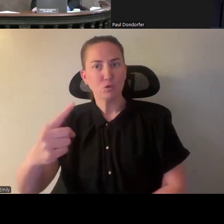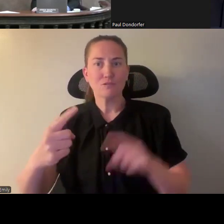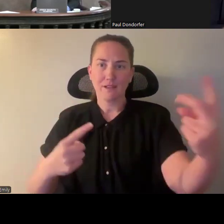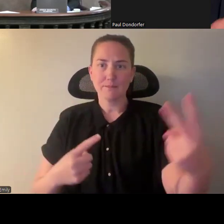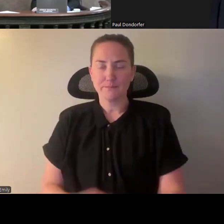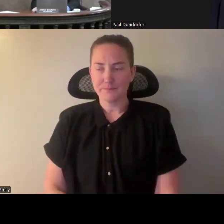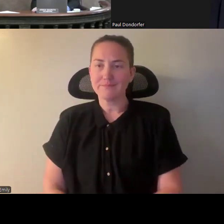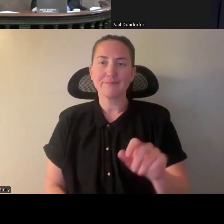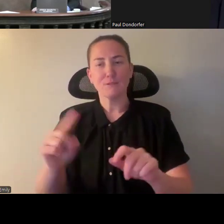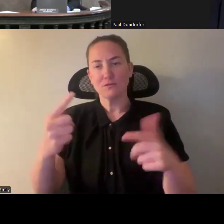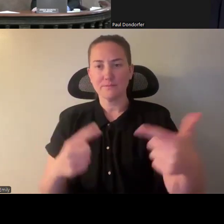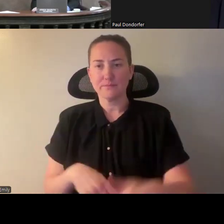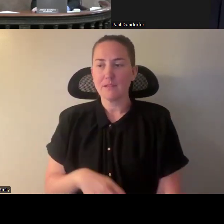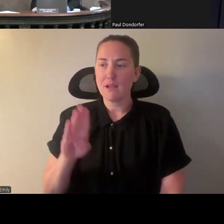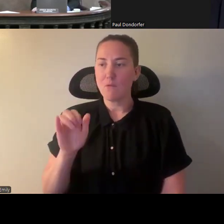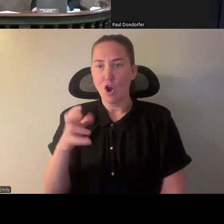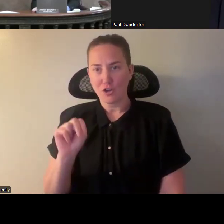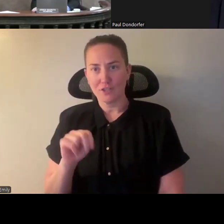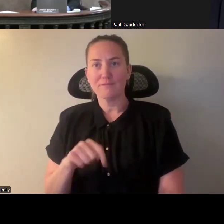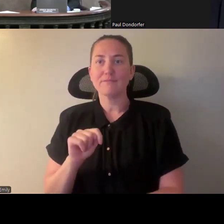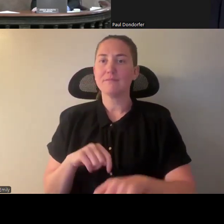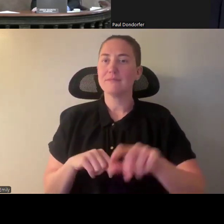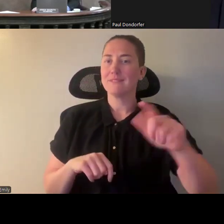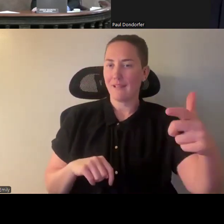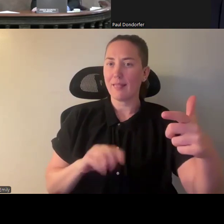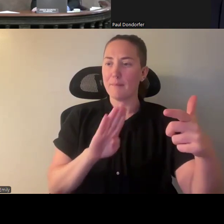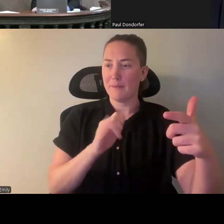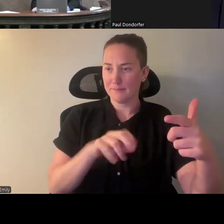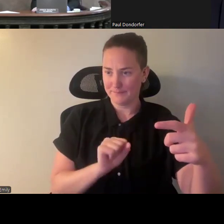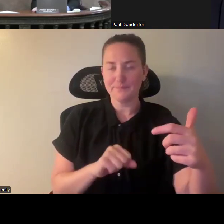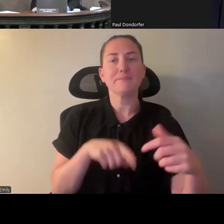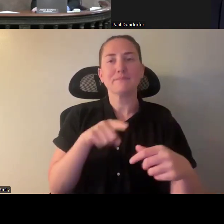Moved by legislator Barnhart seconded by legislator Baines This is to table